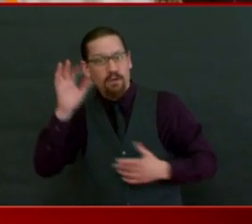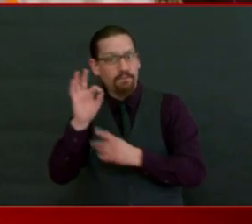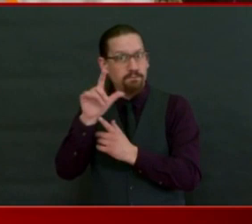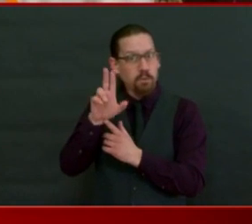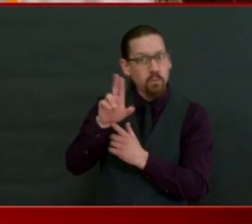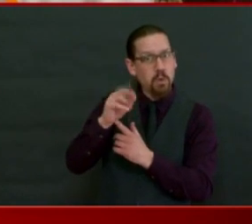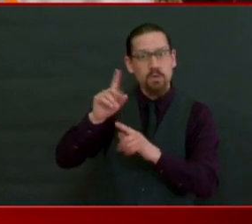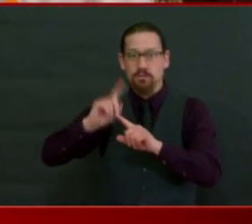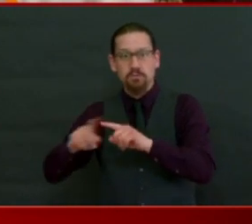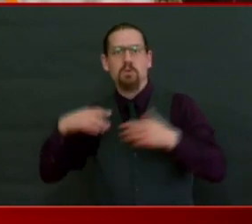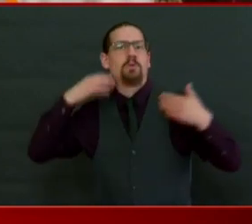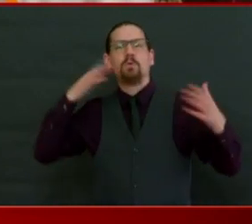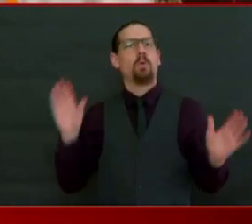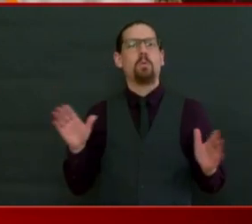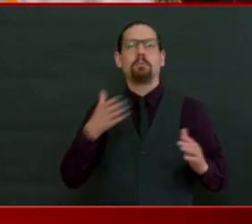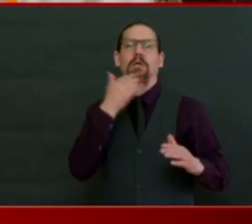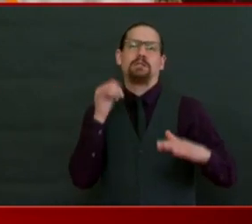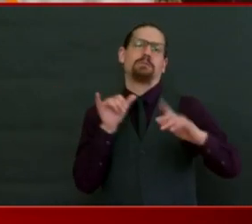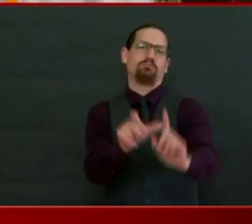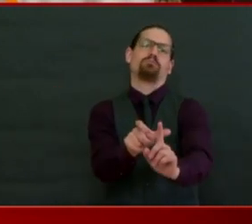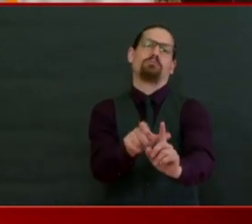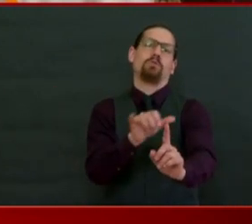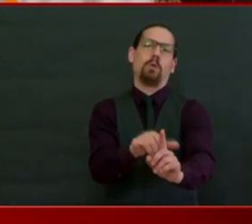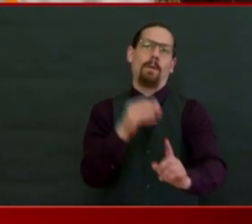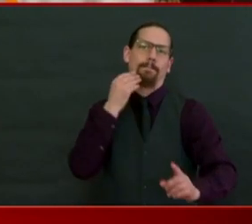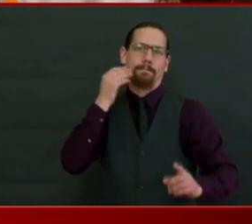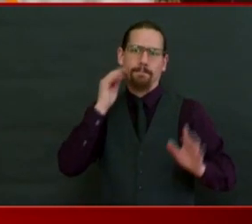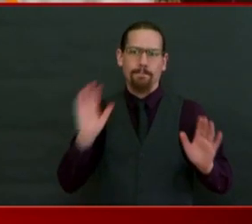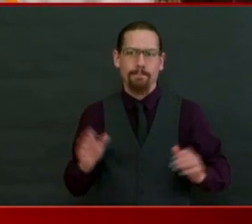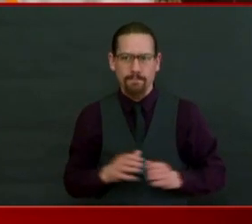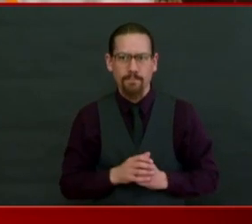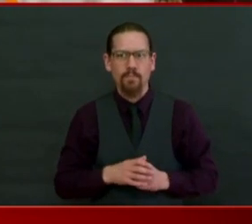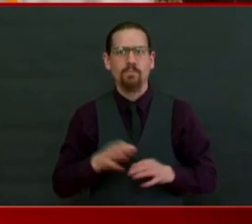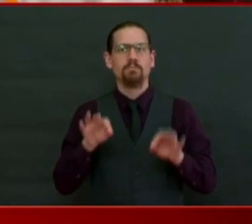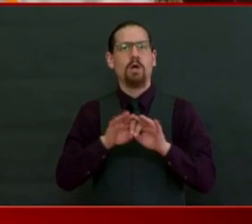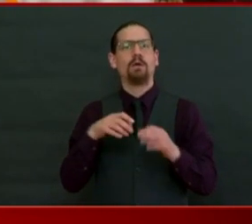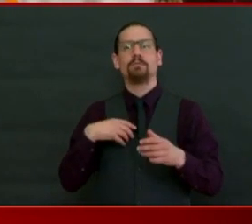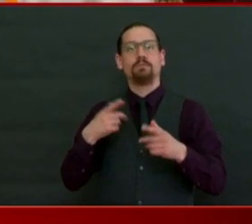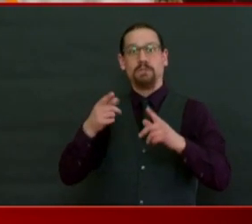IS IMPORTANT TO DO REGARDLESS WHETHER IT'S COVID-19 OR ANOTHER.